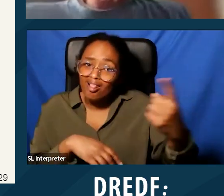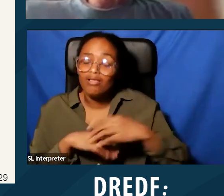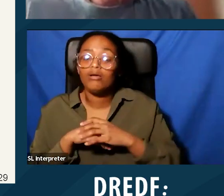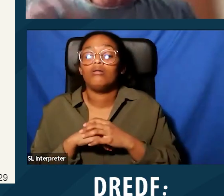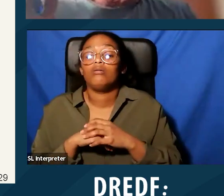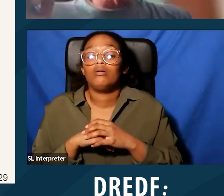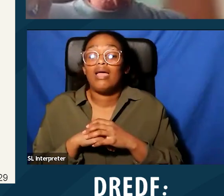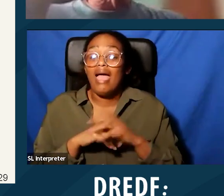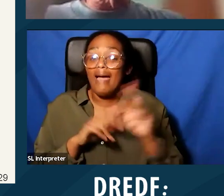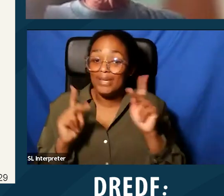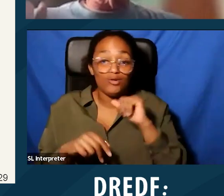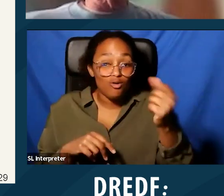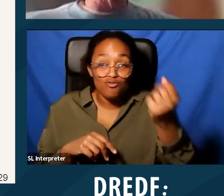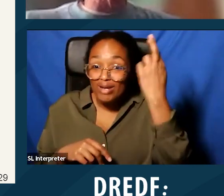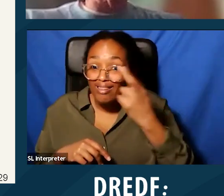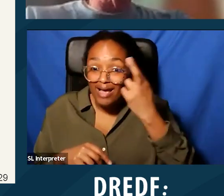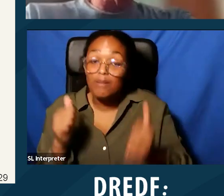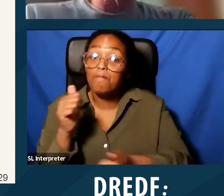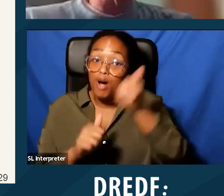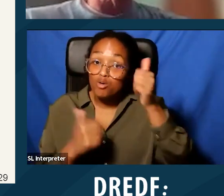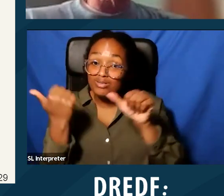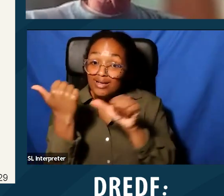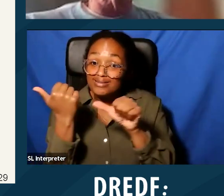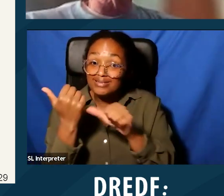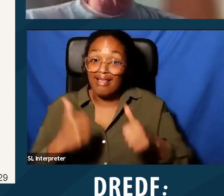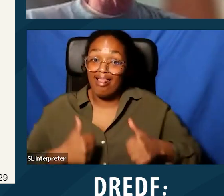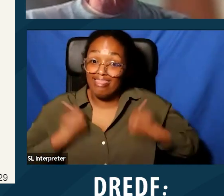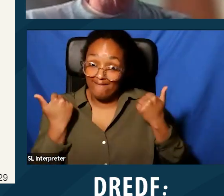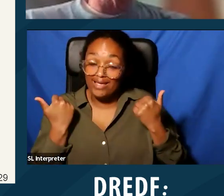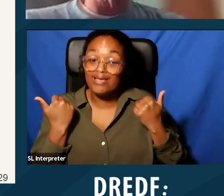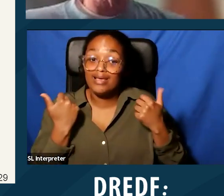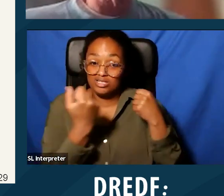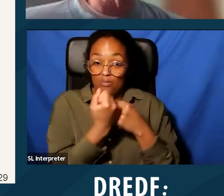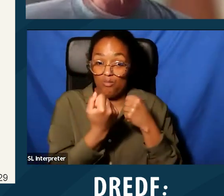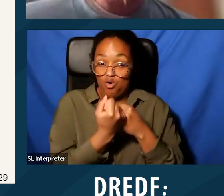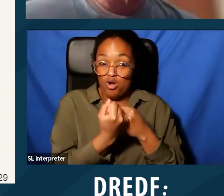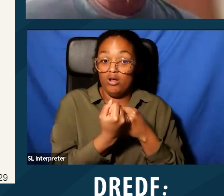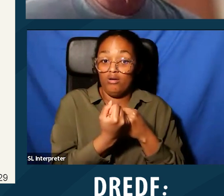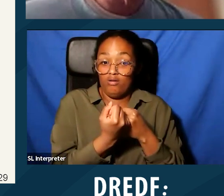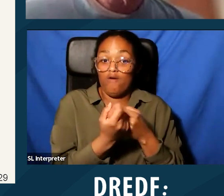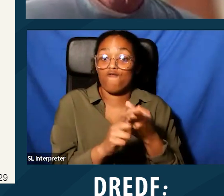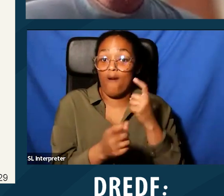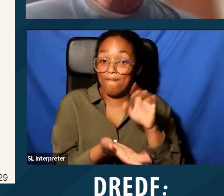at least paid for by Medicaid, is also part of HCBS and, therefore,